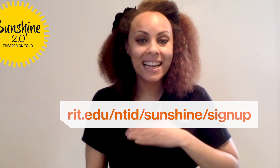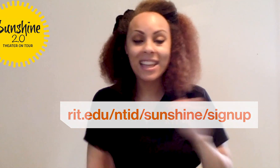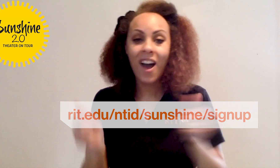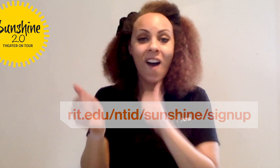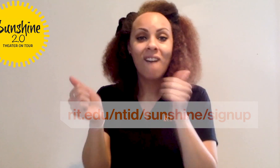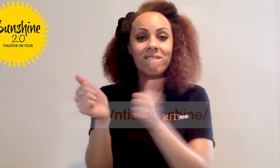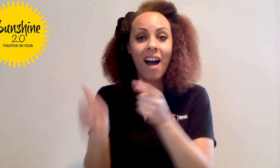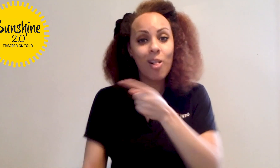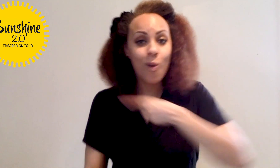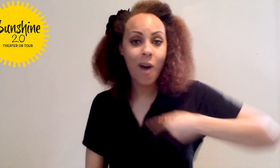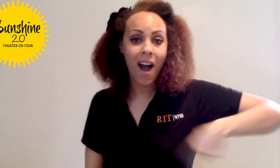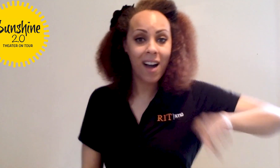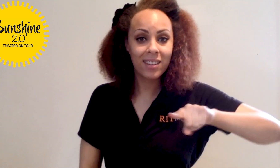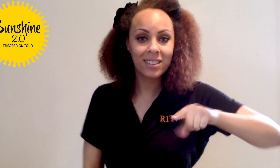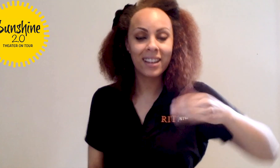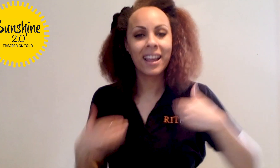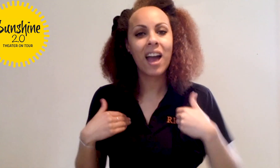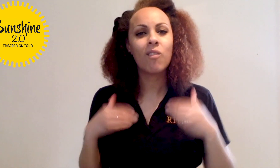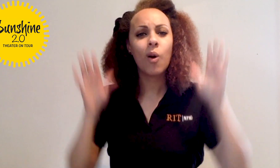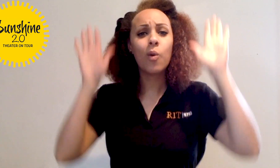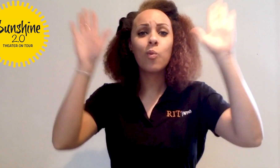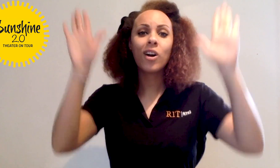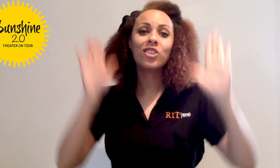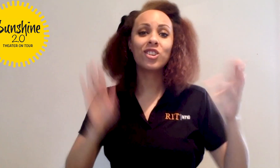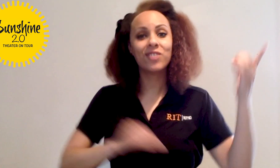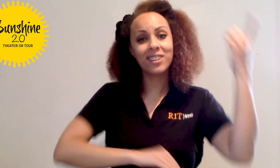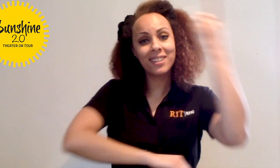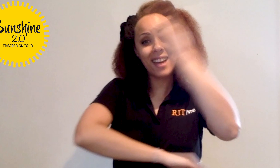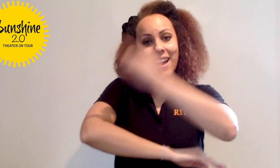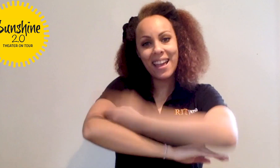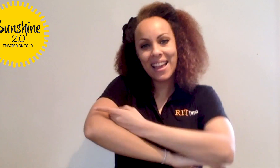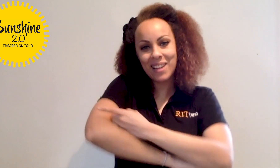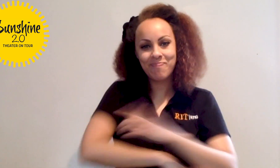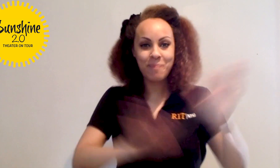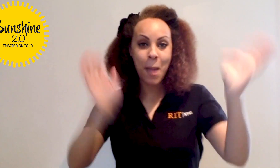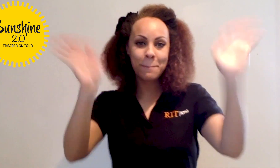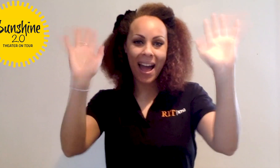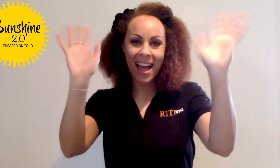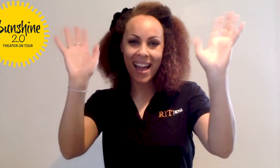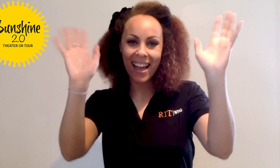Please follow us and you have a wonderful day. Bye!